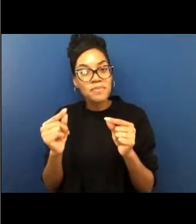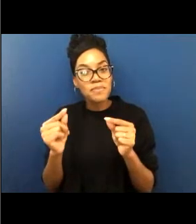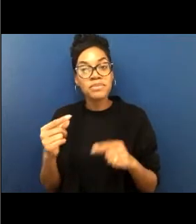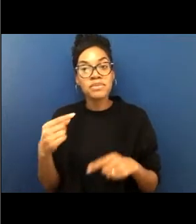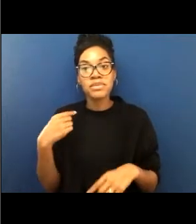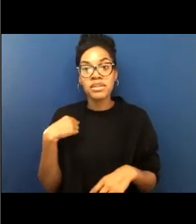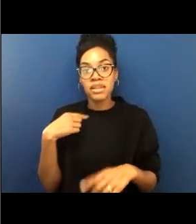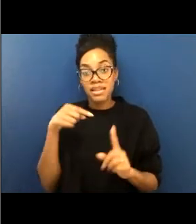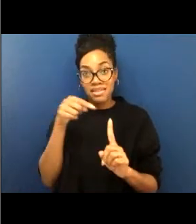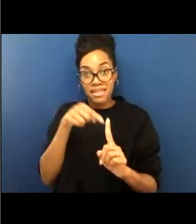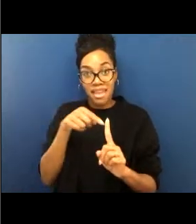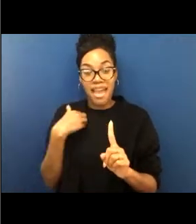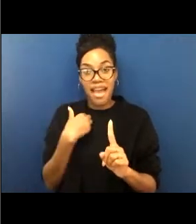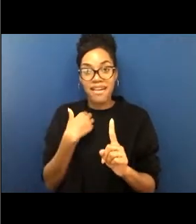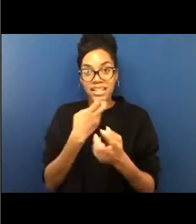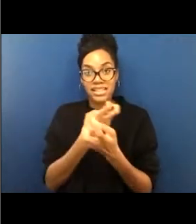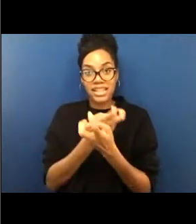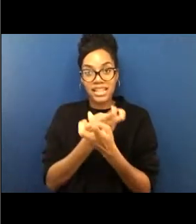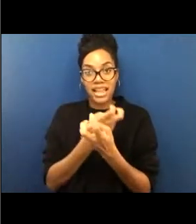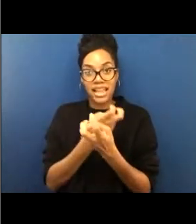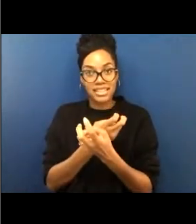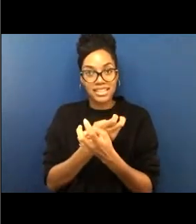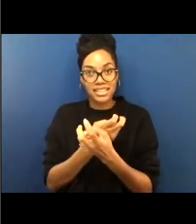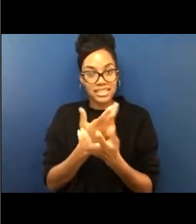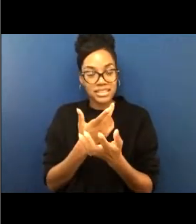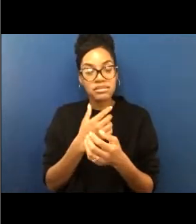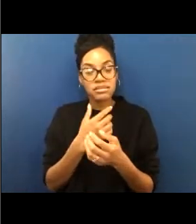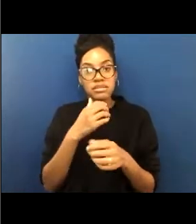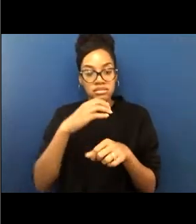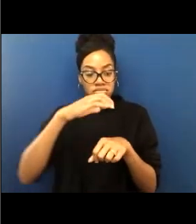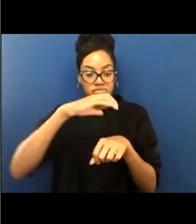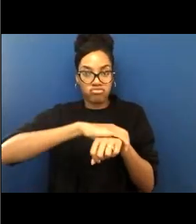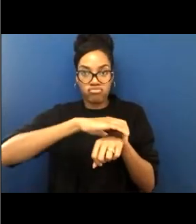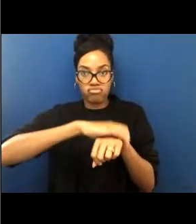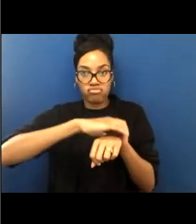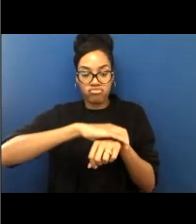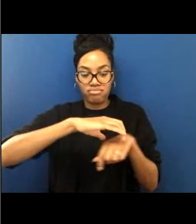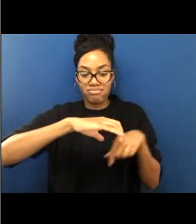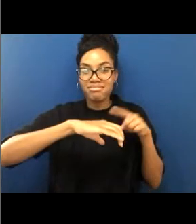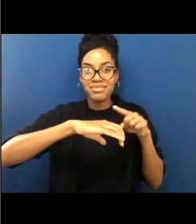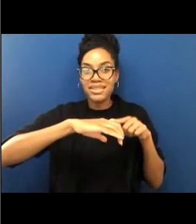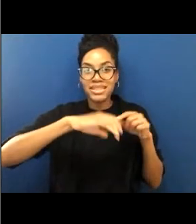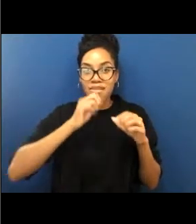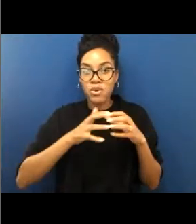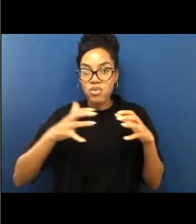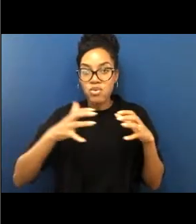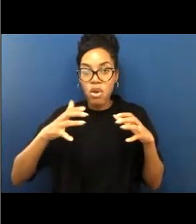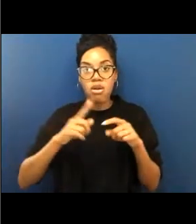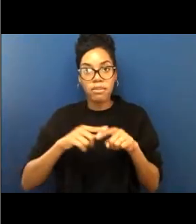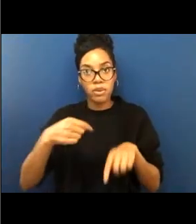exoskeleton of a shoe, right? That does not get bigger, but our feet continue to grow. And that's when we have to tell our moms or dads